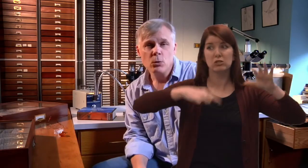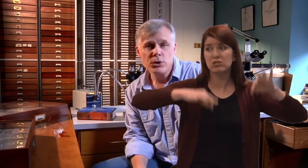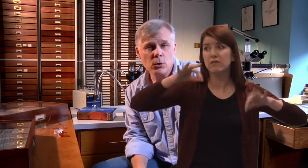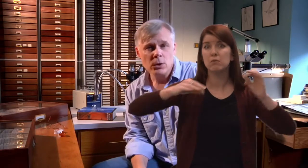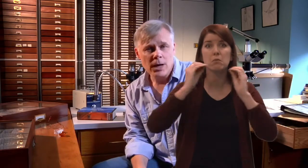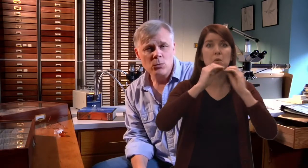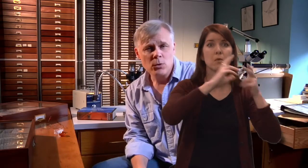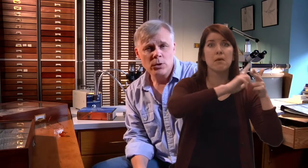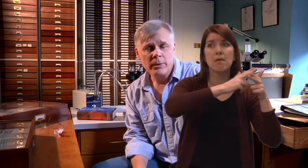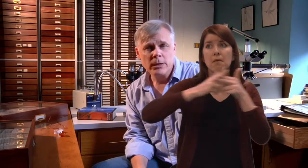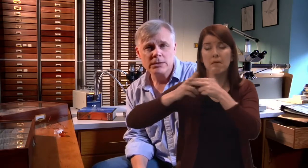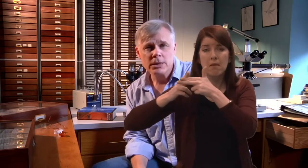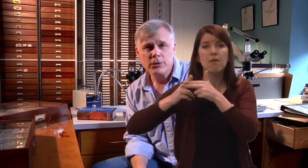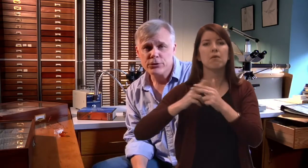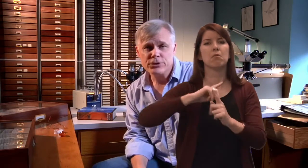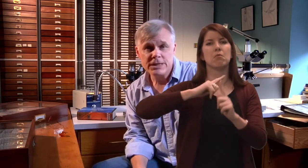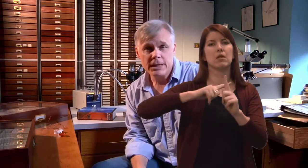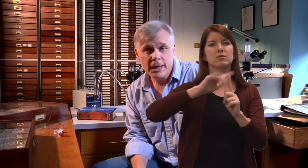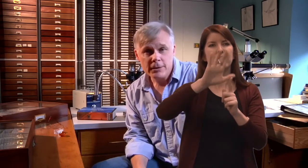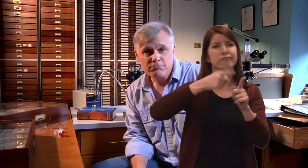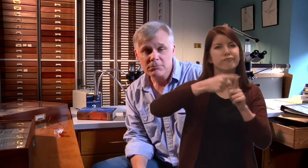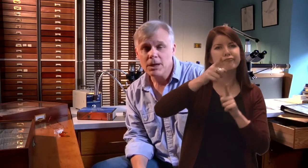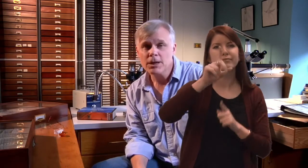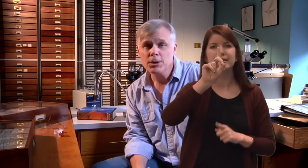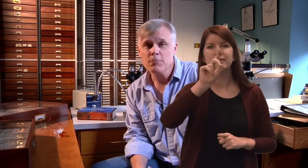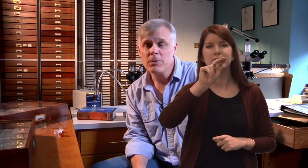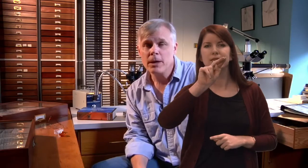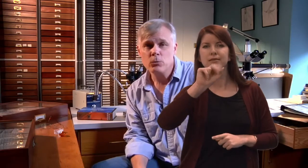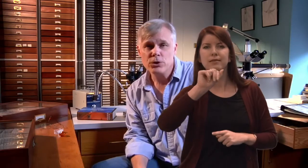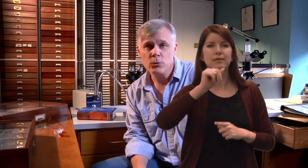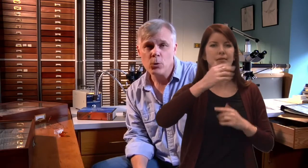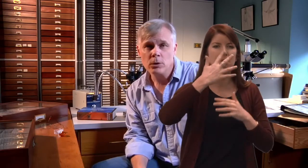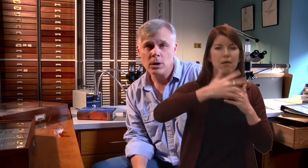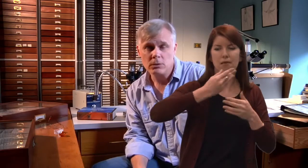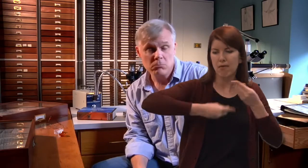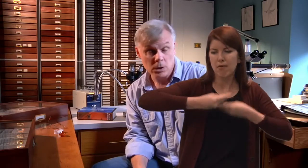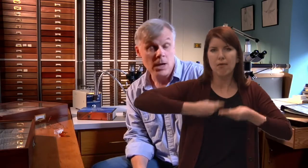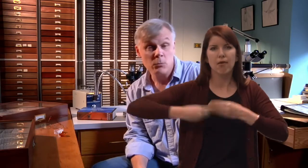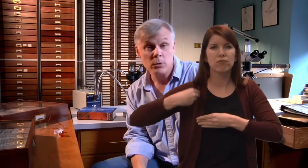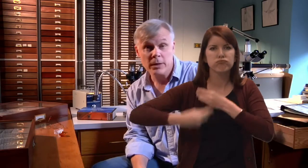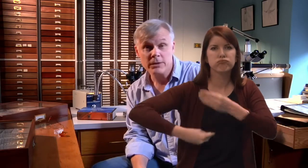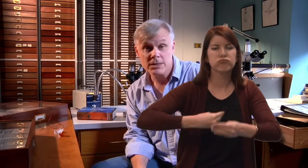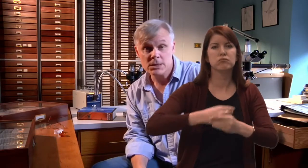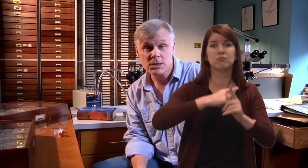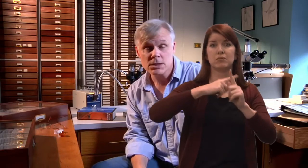We know a lot more about their DNA, and we know more, a lot more about the diseases